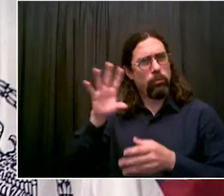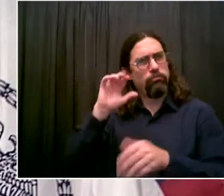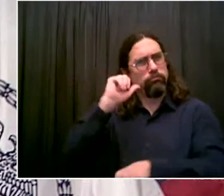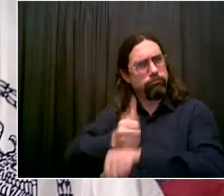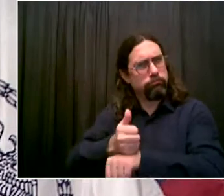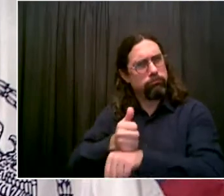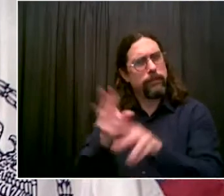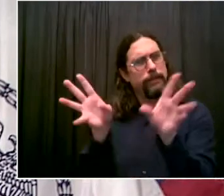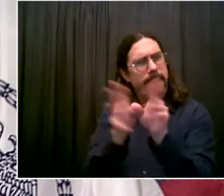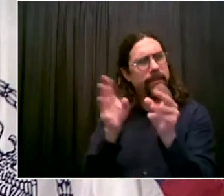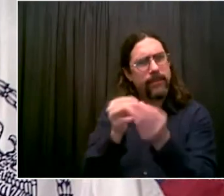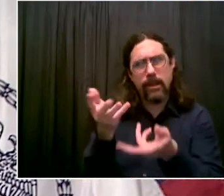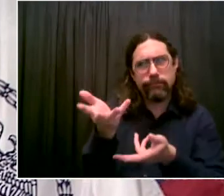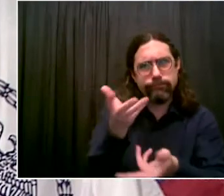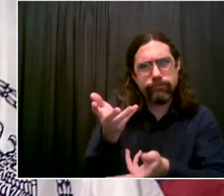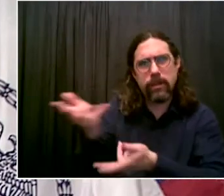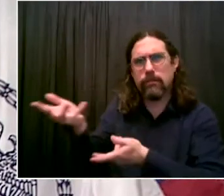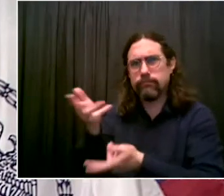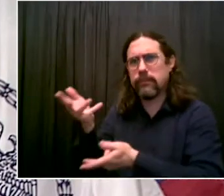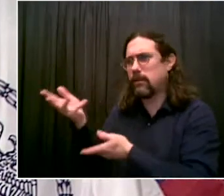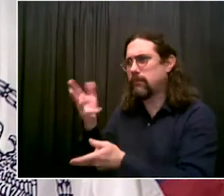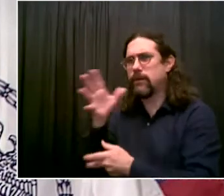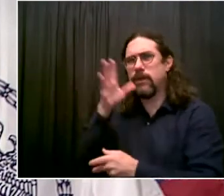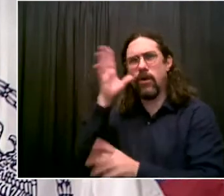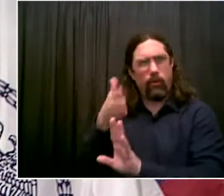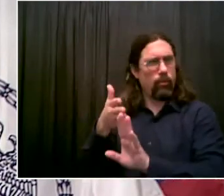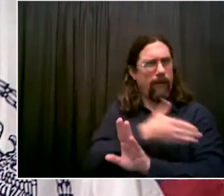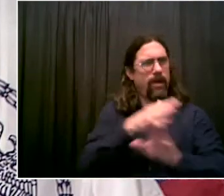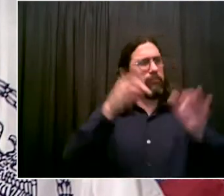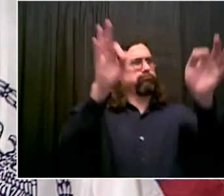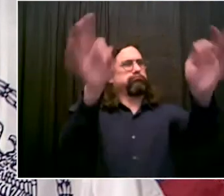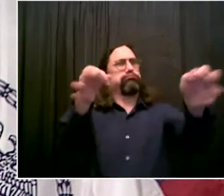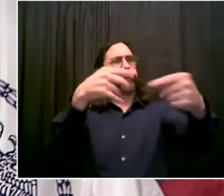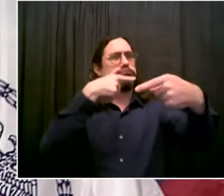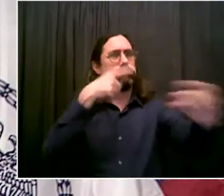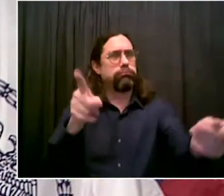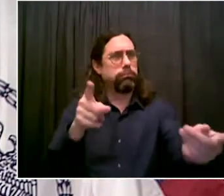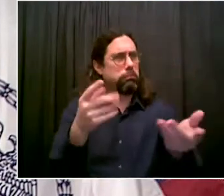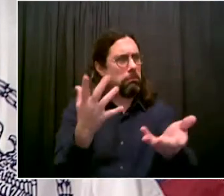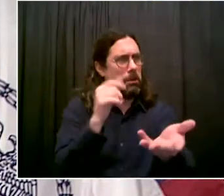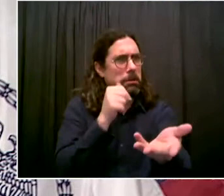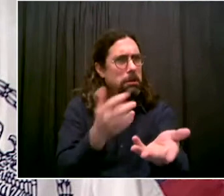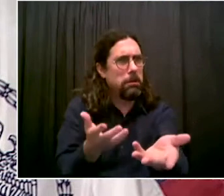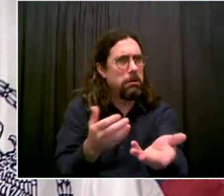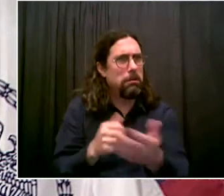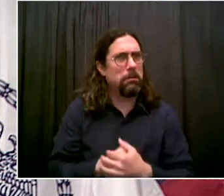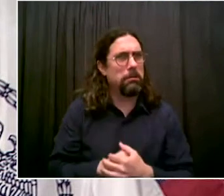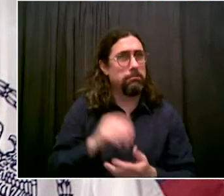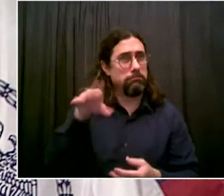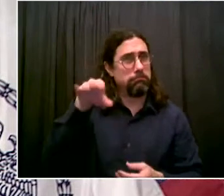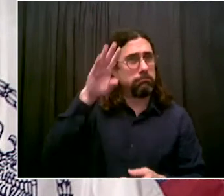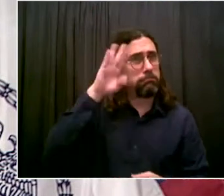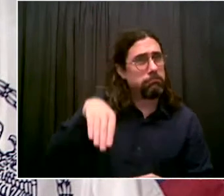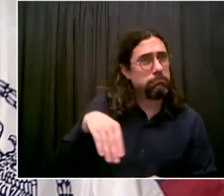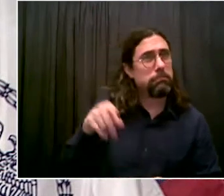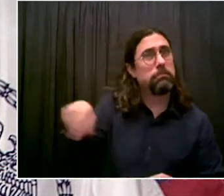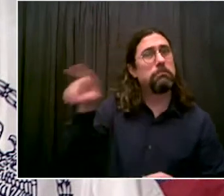PARENTS ARE RAISING THE ISSUE ARE MAKING THE POINT THAT THE